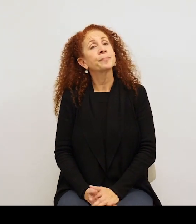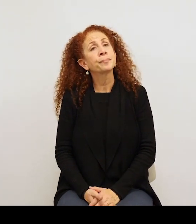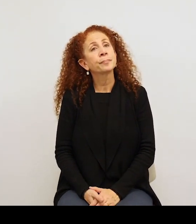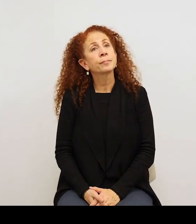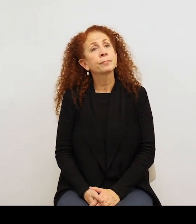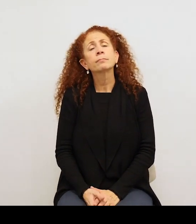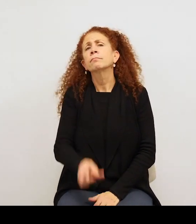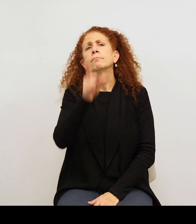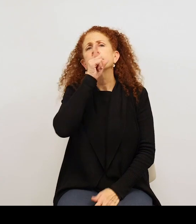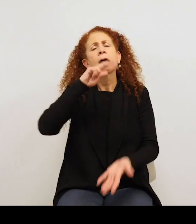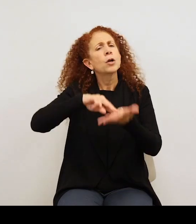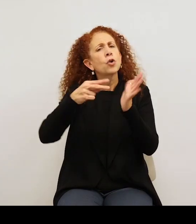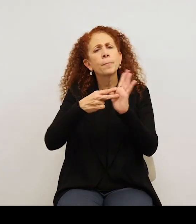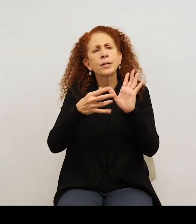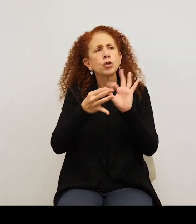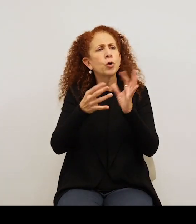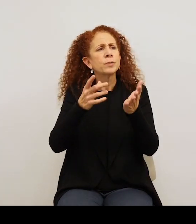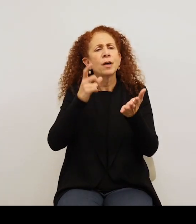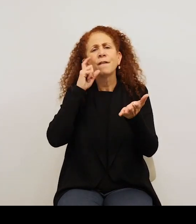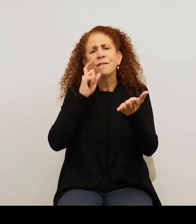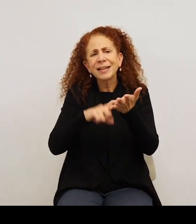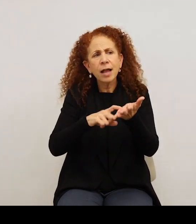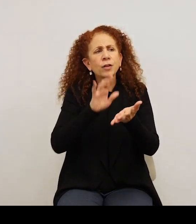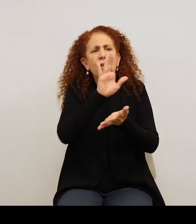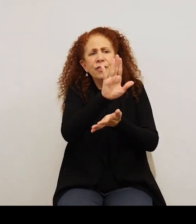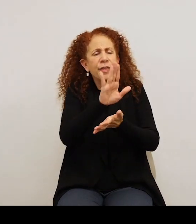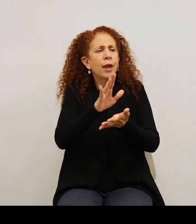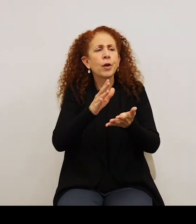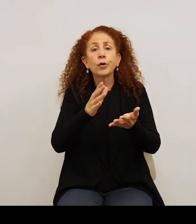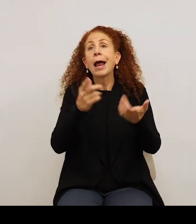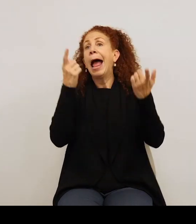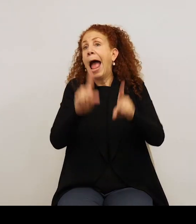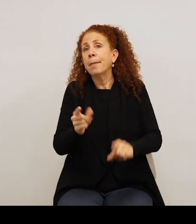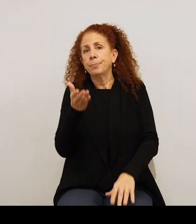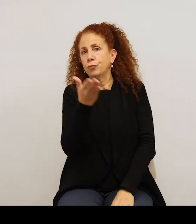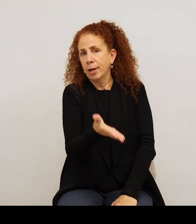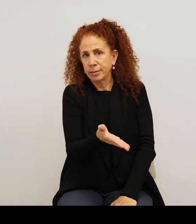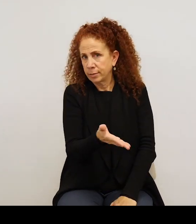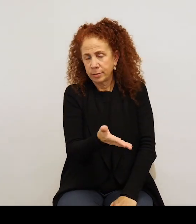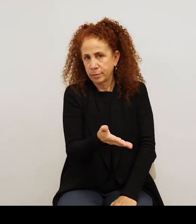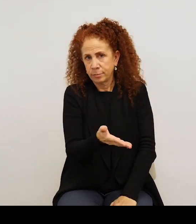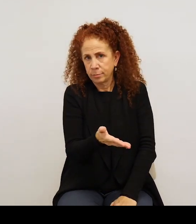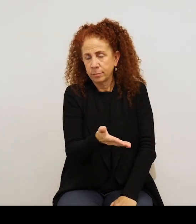I don't mean that in terms of acknowledging their circumstantial presence, but valuing them